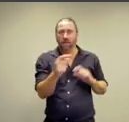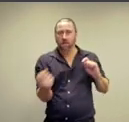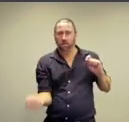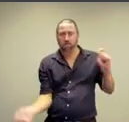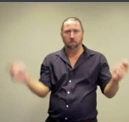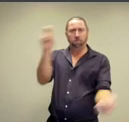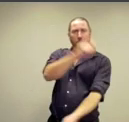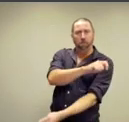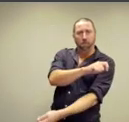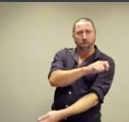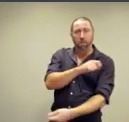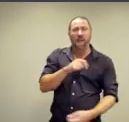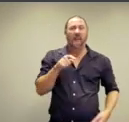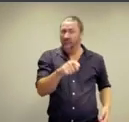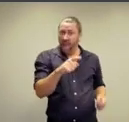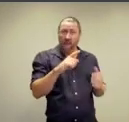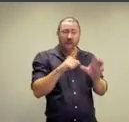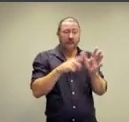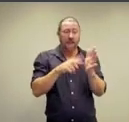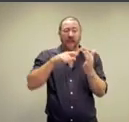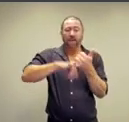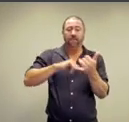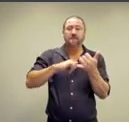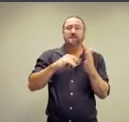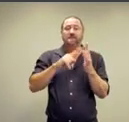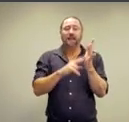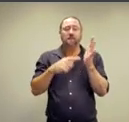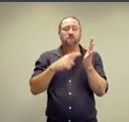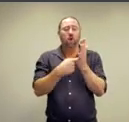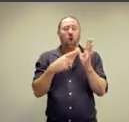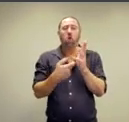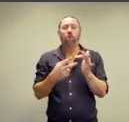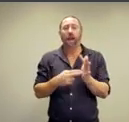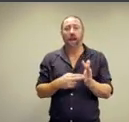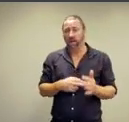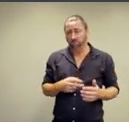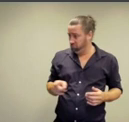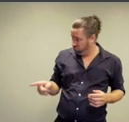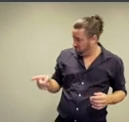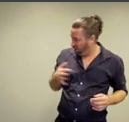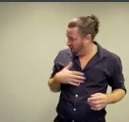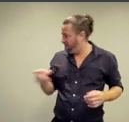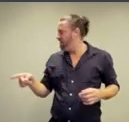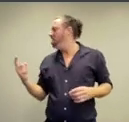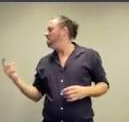and subculture started emerging who don't really care at all about fashion trends, they're making their own styles,